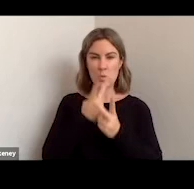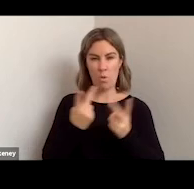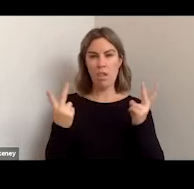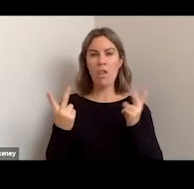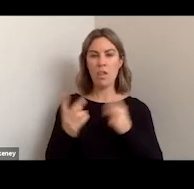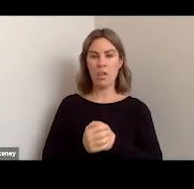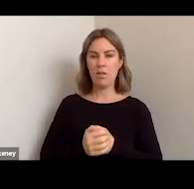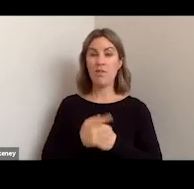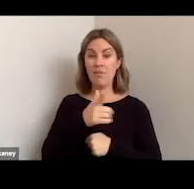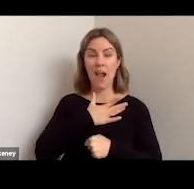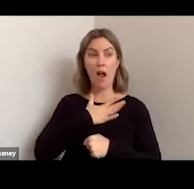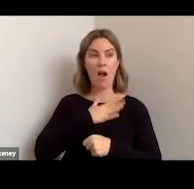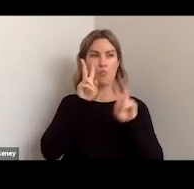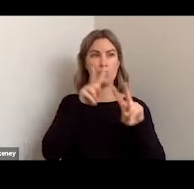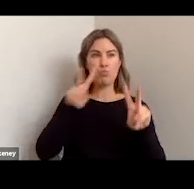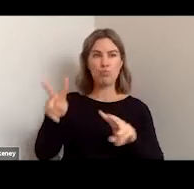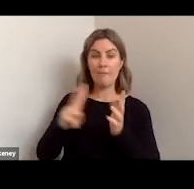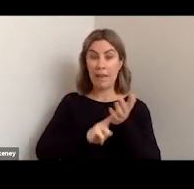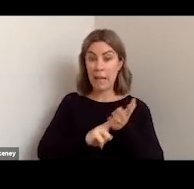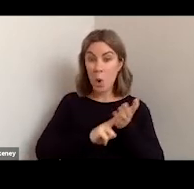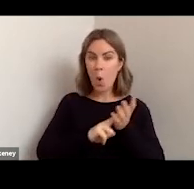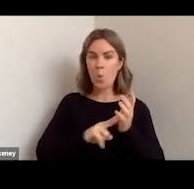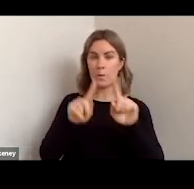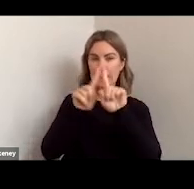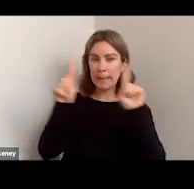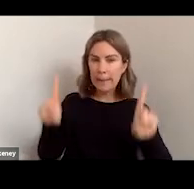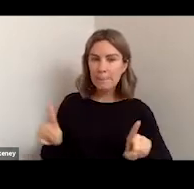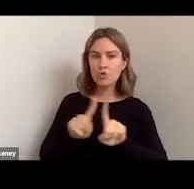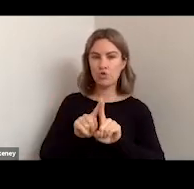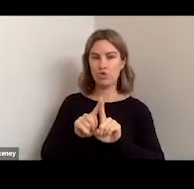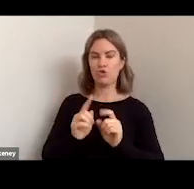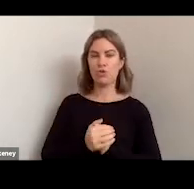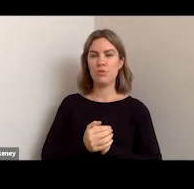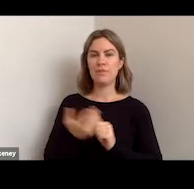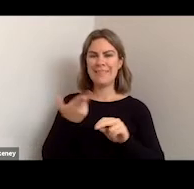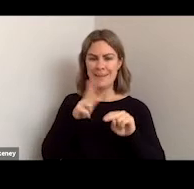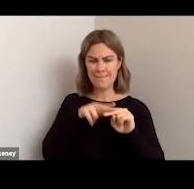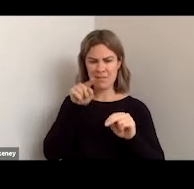videos, they like to look at images and if something is out in the image, they'll notice it.